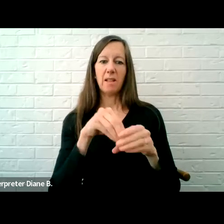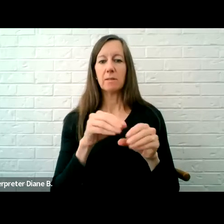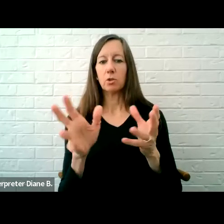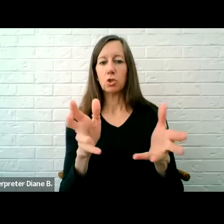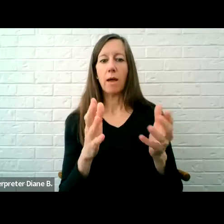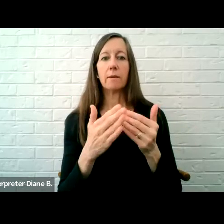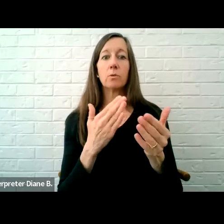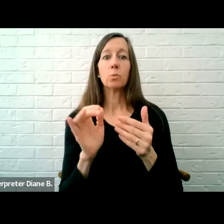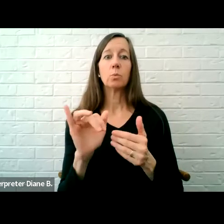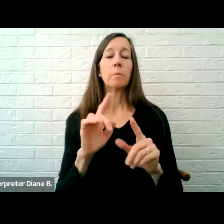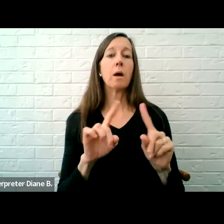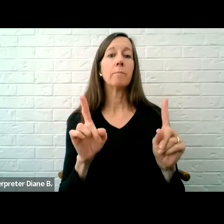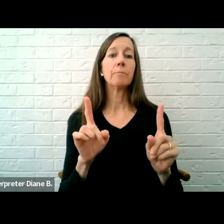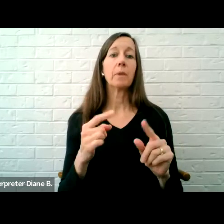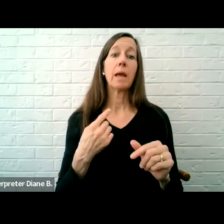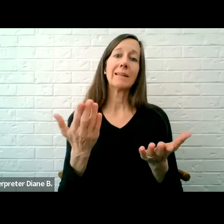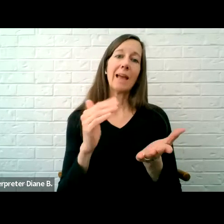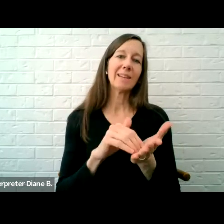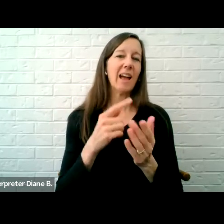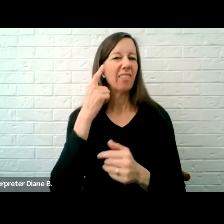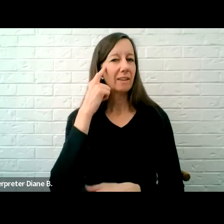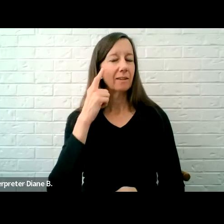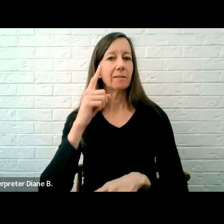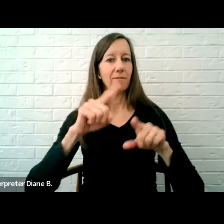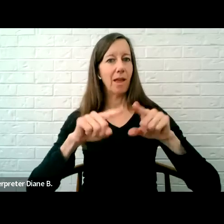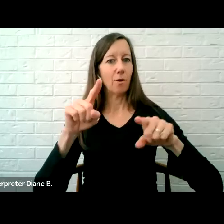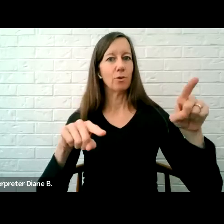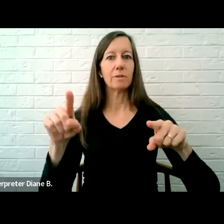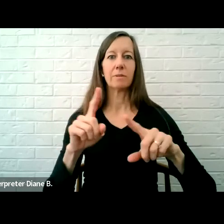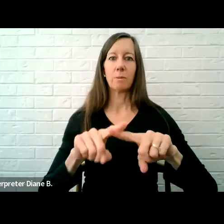I think this is gonna vary in terms of what states and local communities